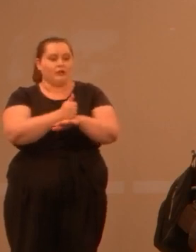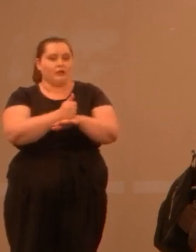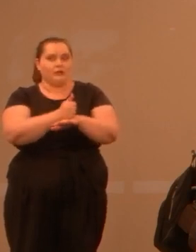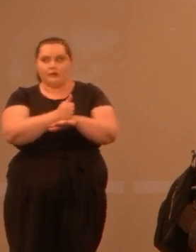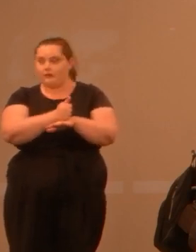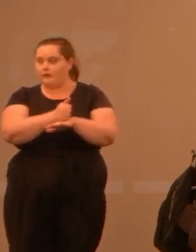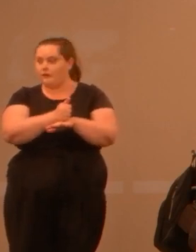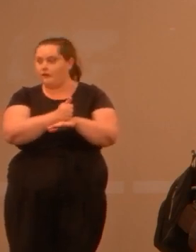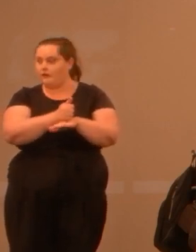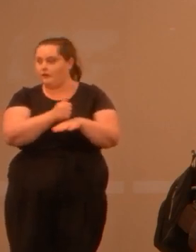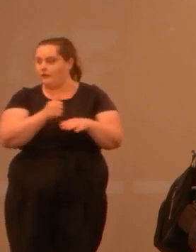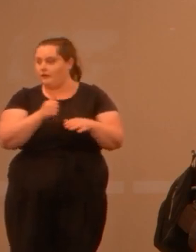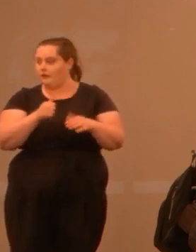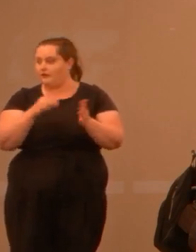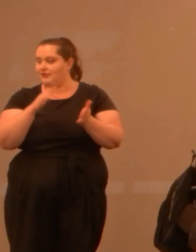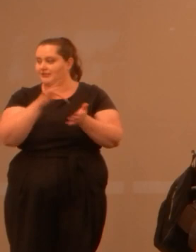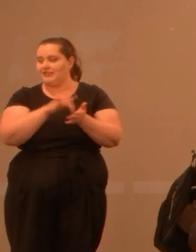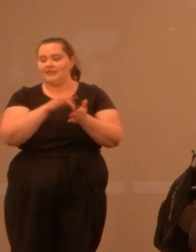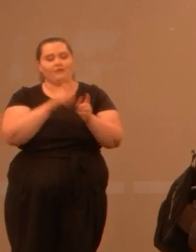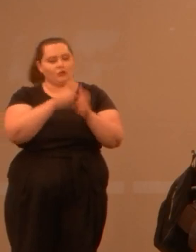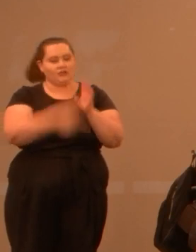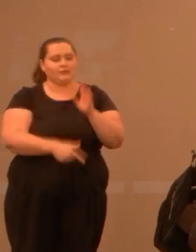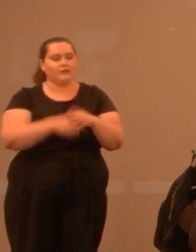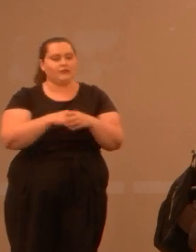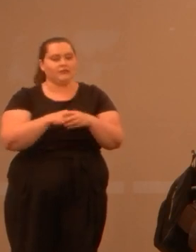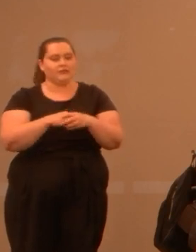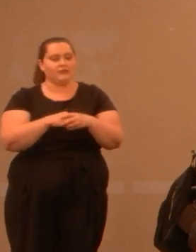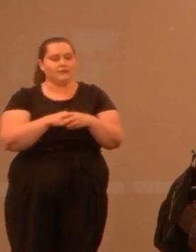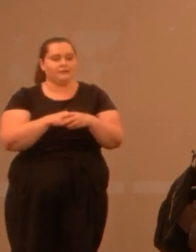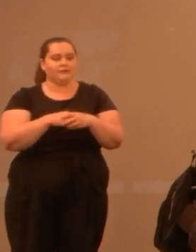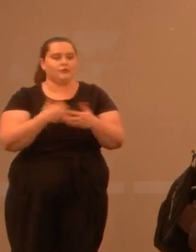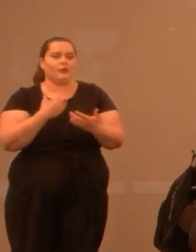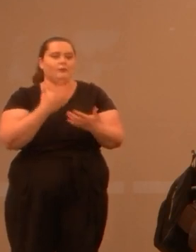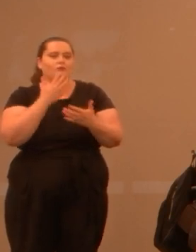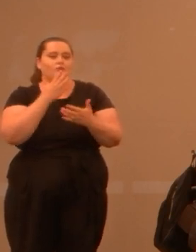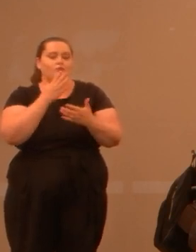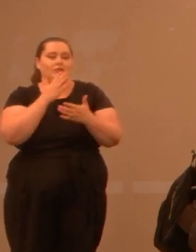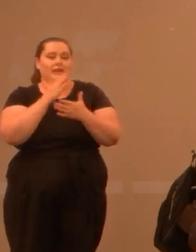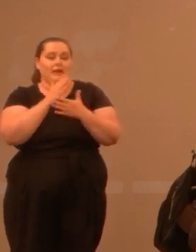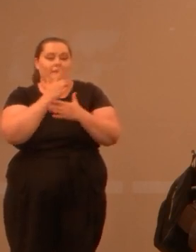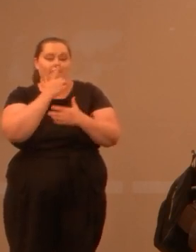And I'm immensely proud and appreciative of the work that Scott does in the